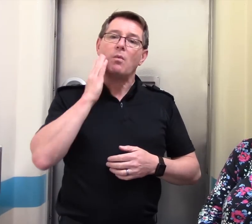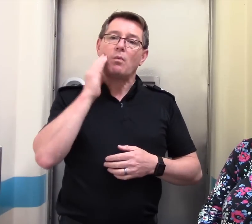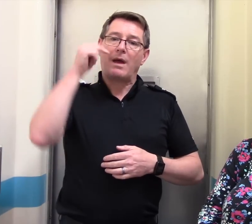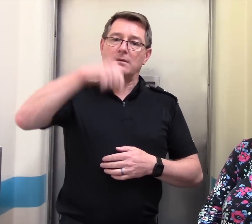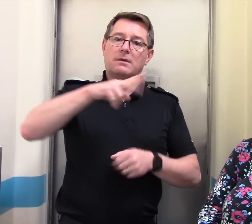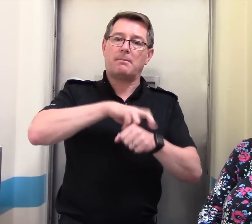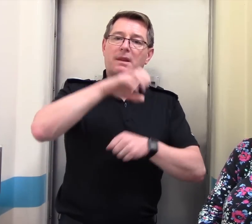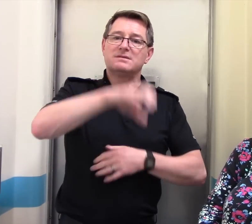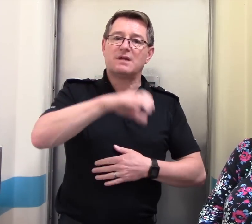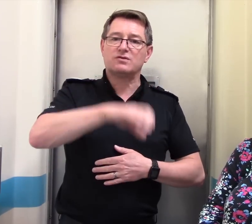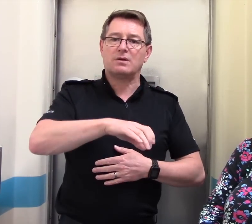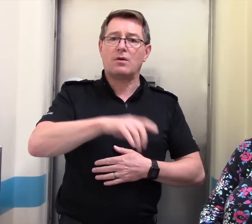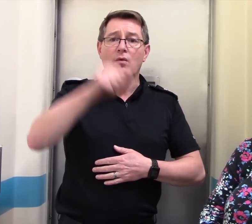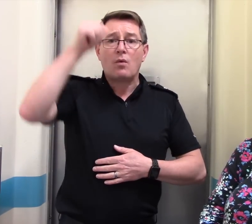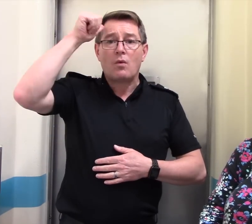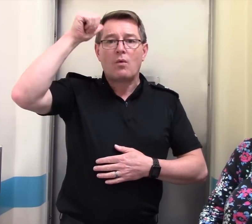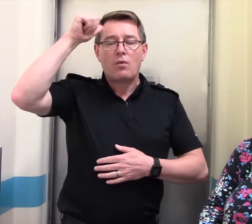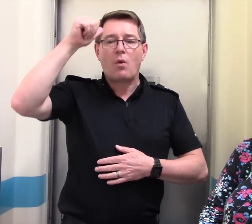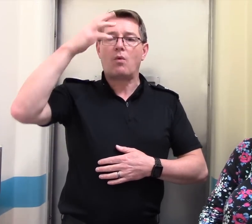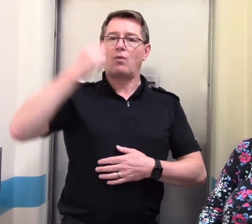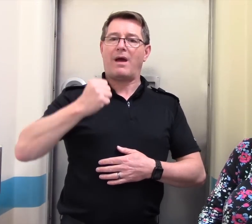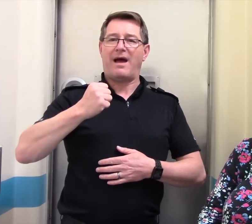When you arrive at the police station